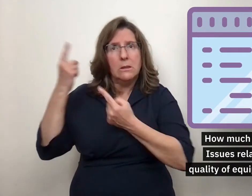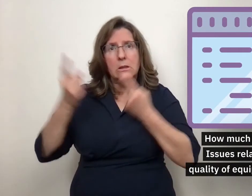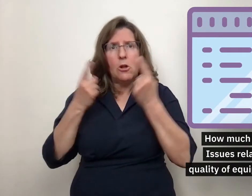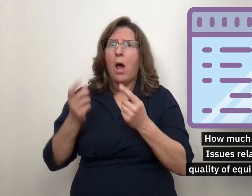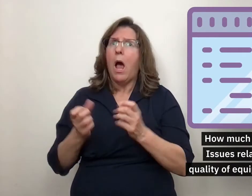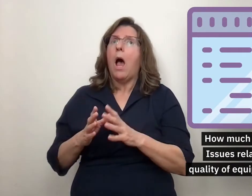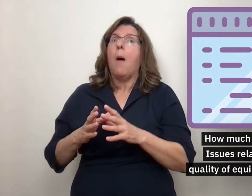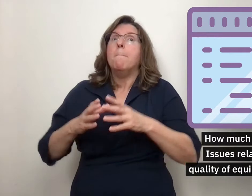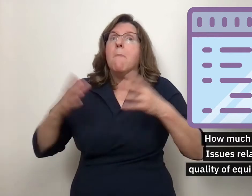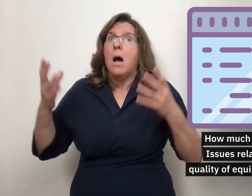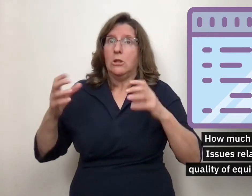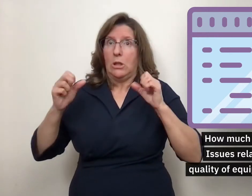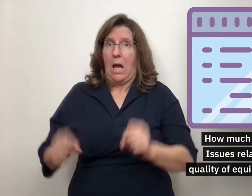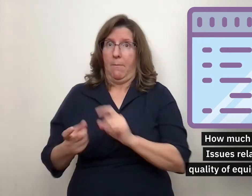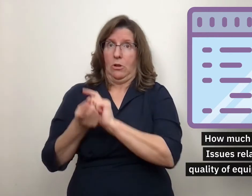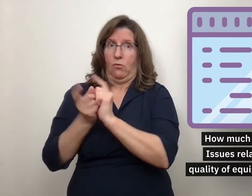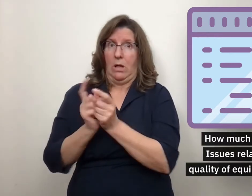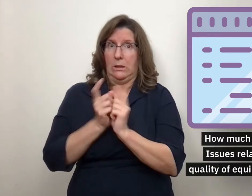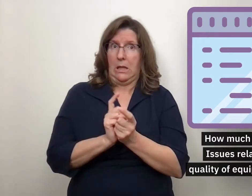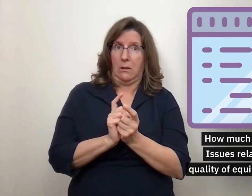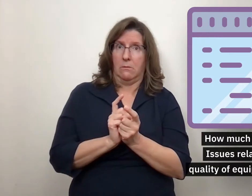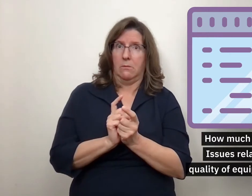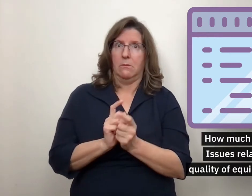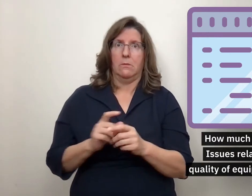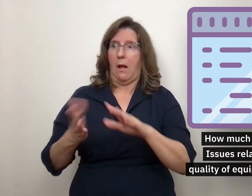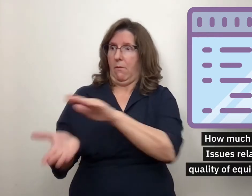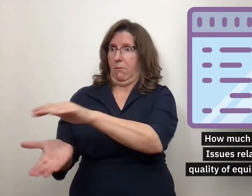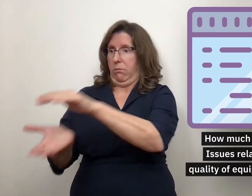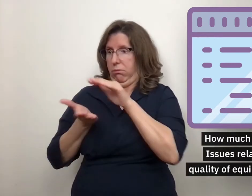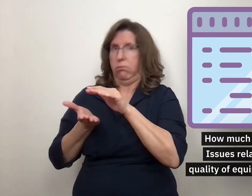Another consideration is how much of the OER can be translated?